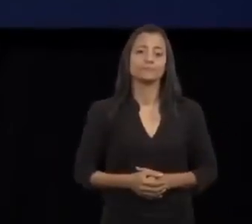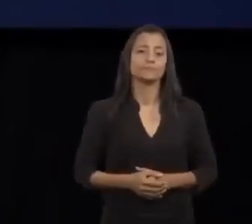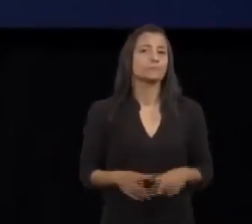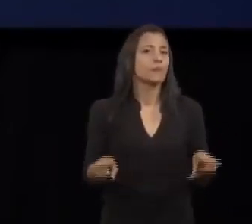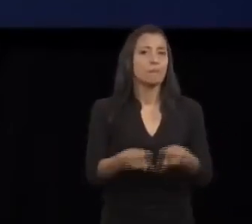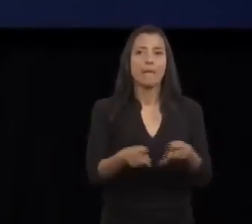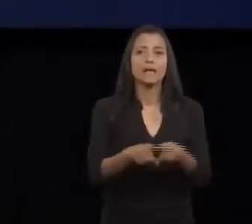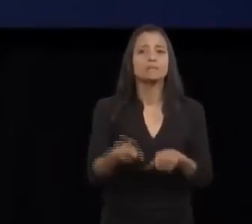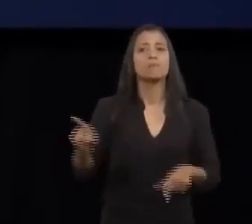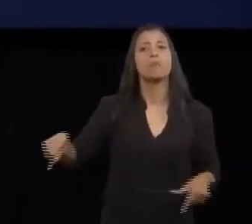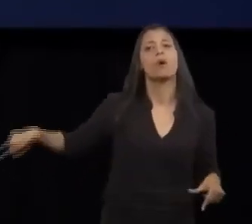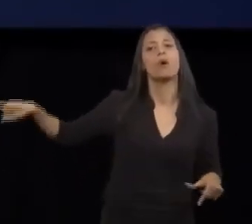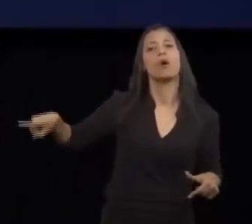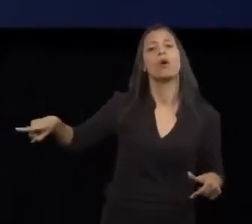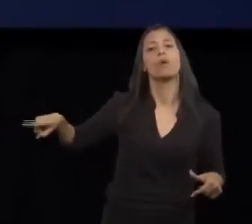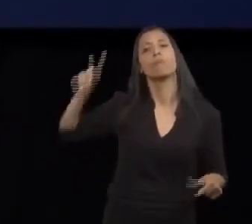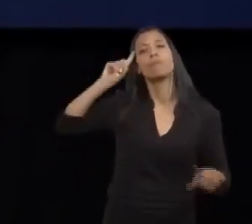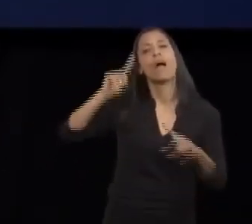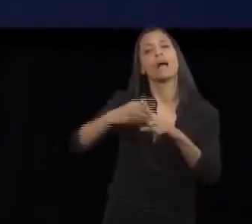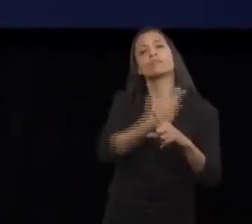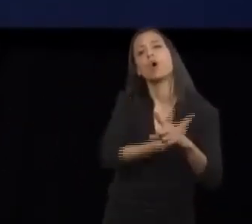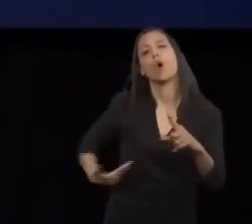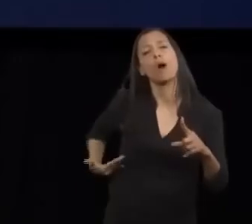of the political cycle, of economic politics.